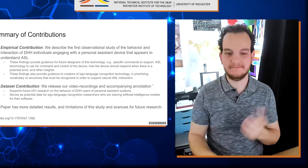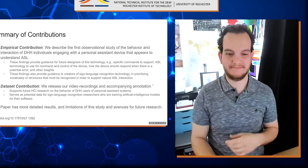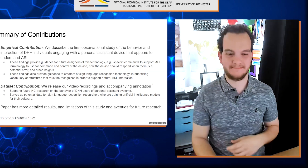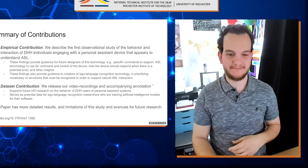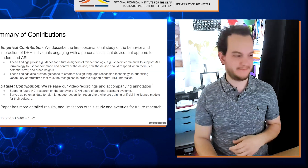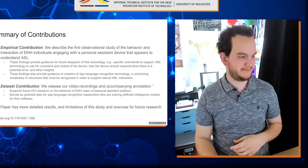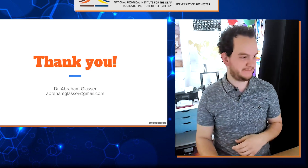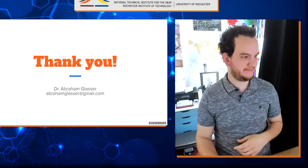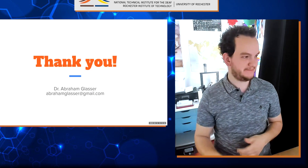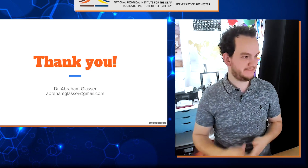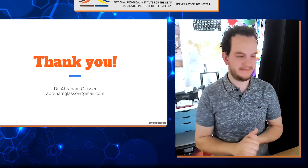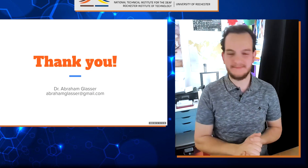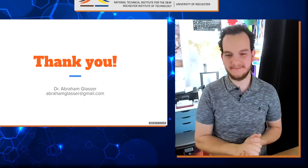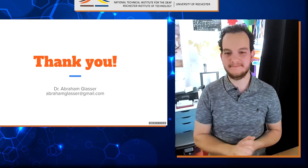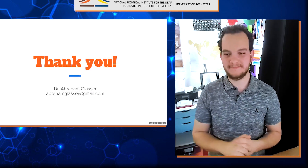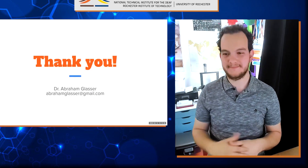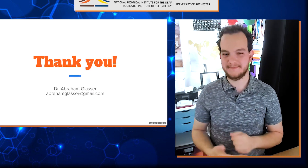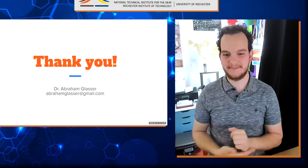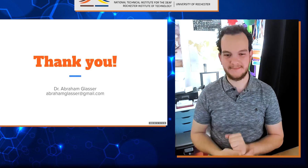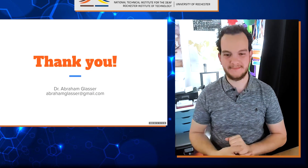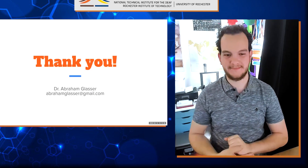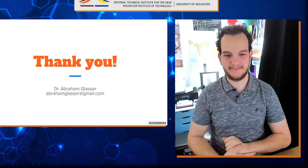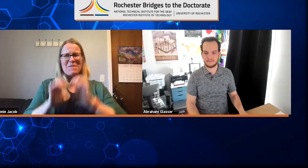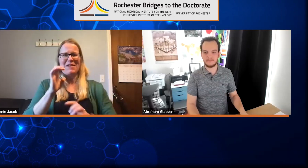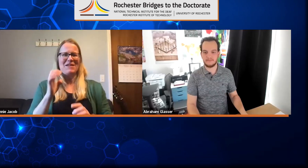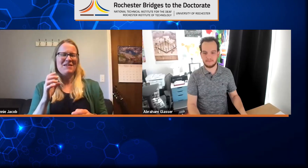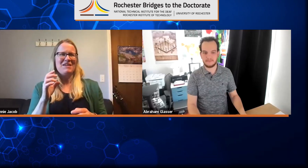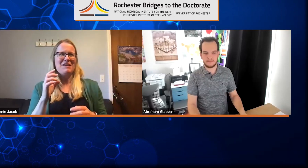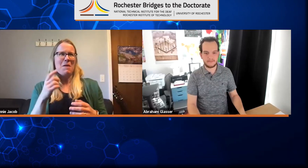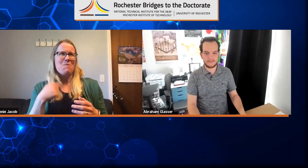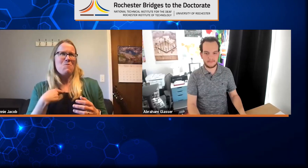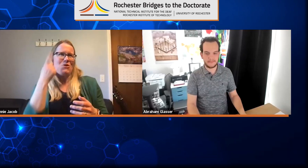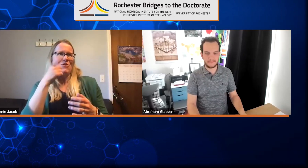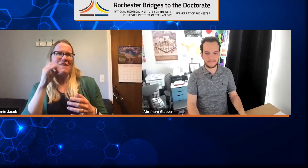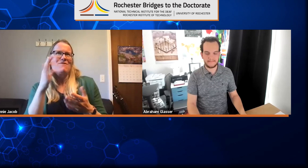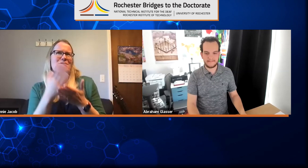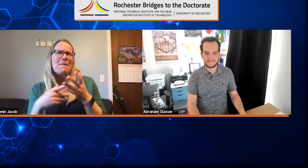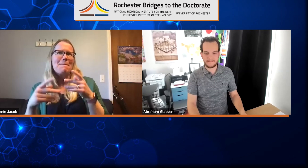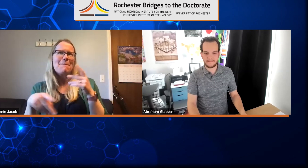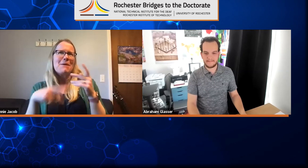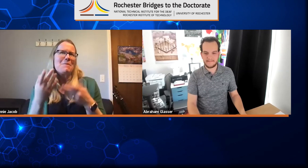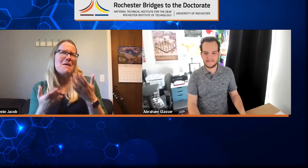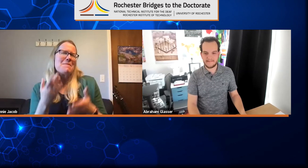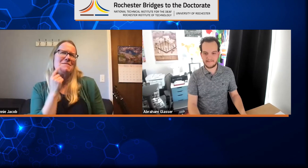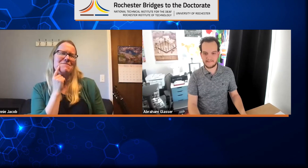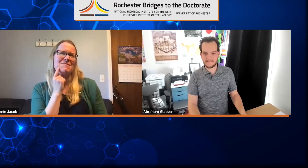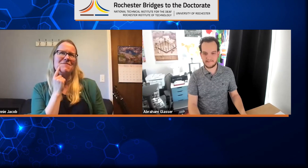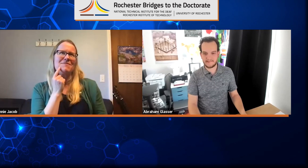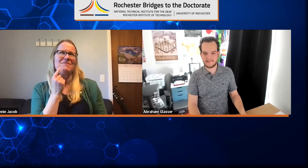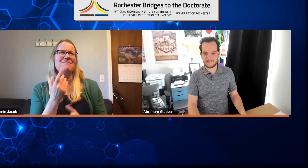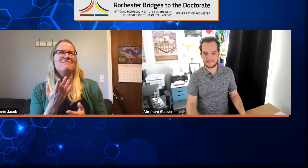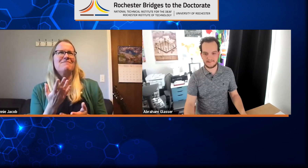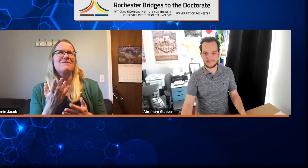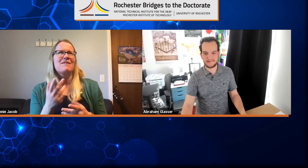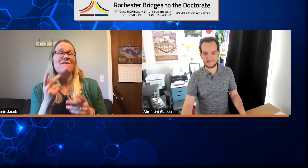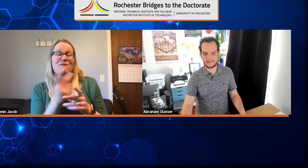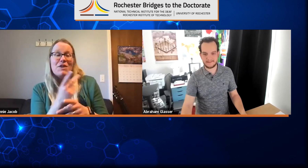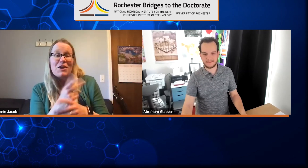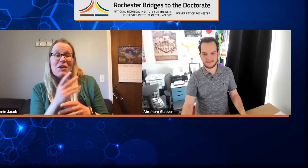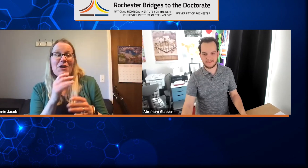and we'll open it for questions now. I'm curious about the experiment that you described,